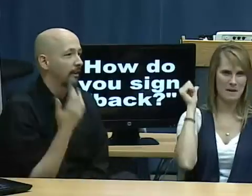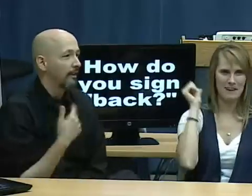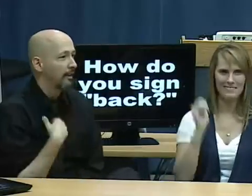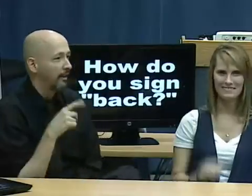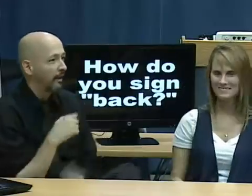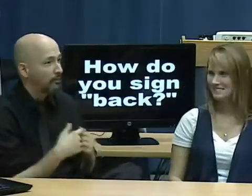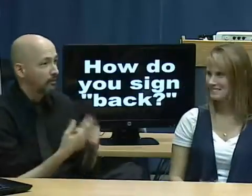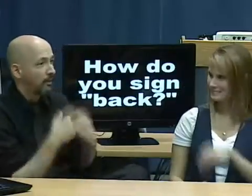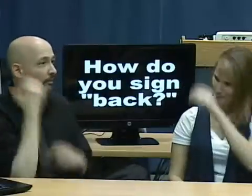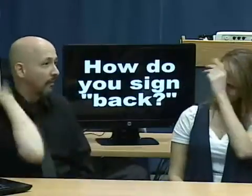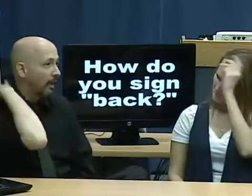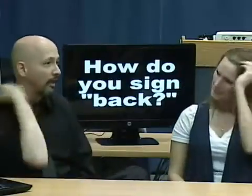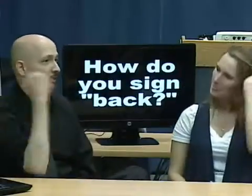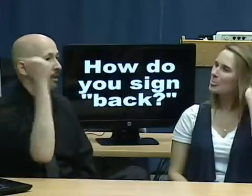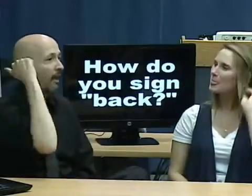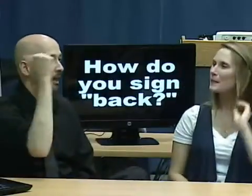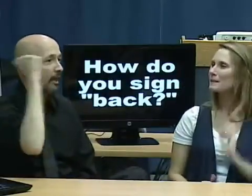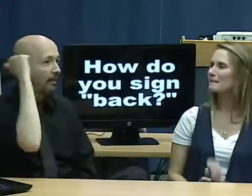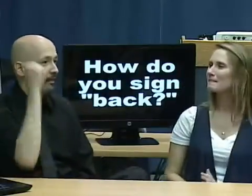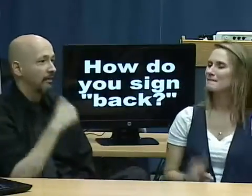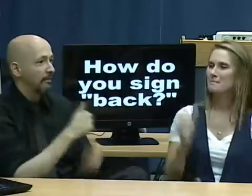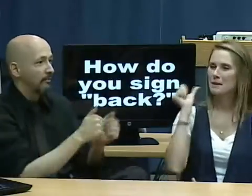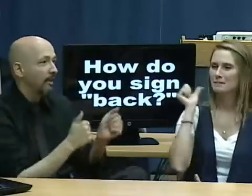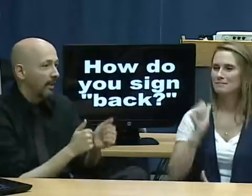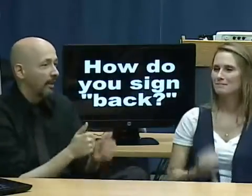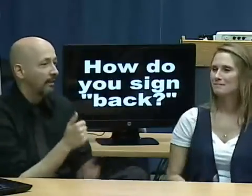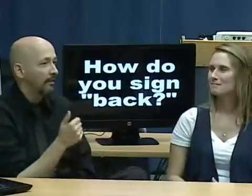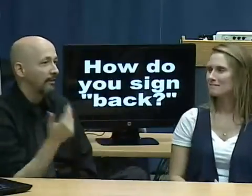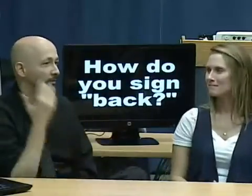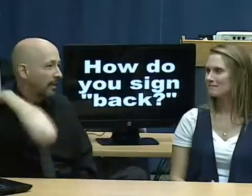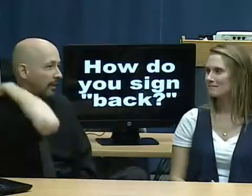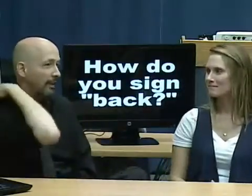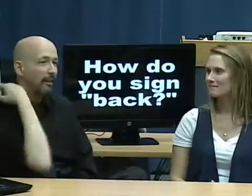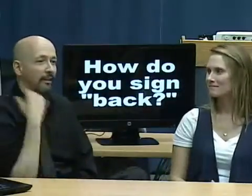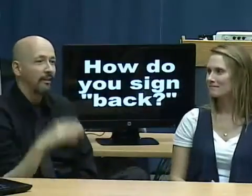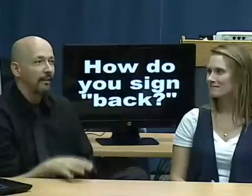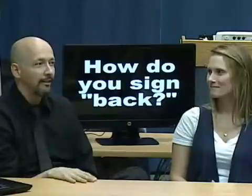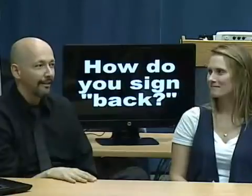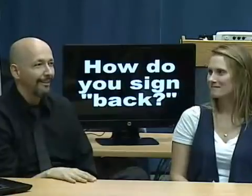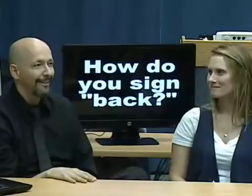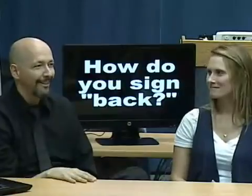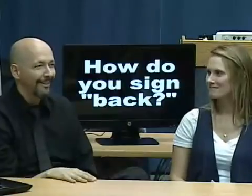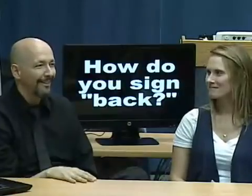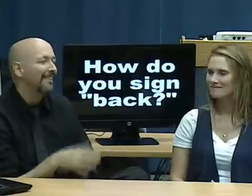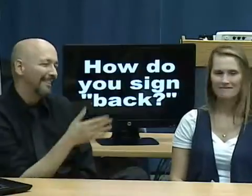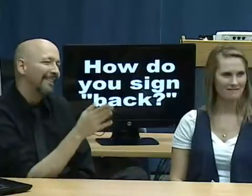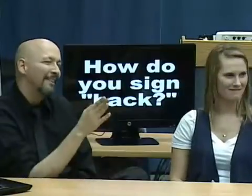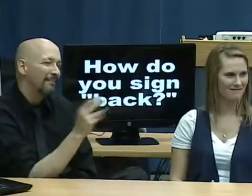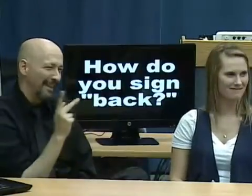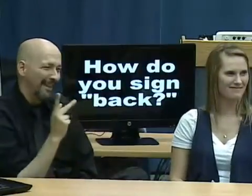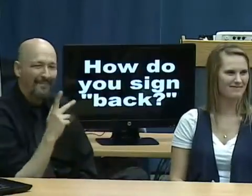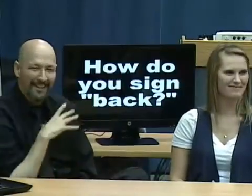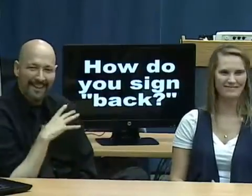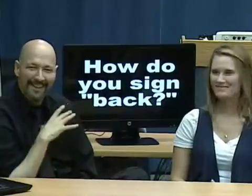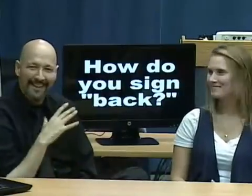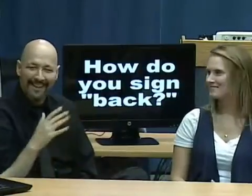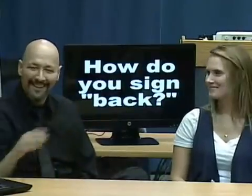I asked her how she'd sign "back." Back. Behind. #BACK. Yeah, fine.